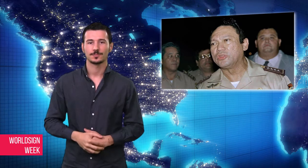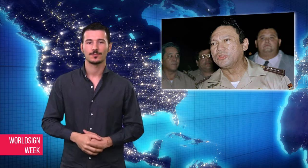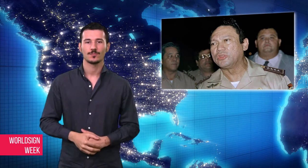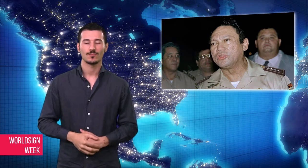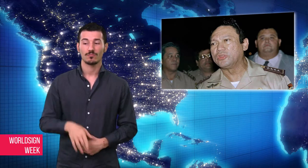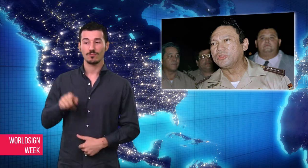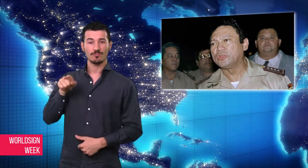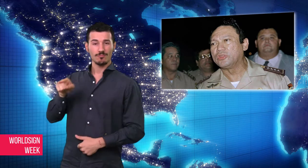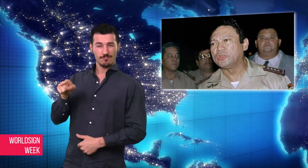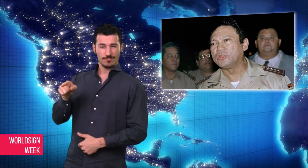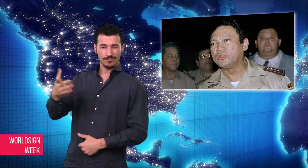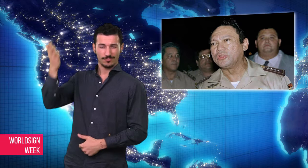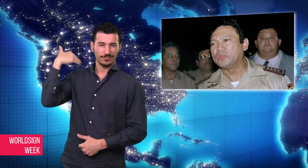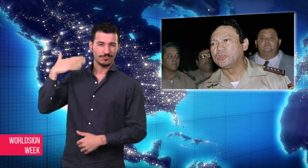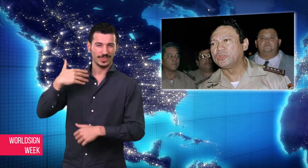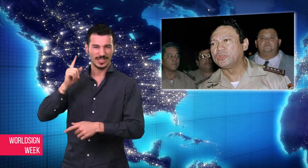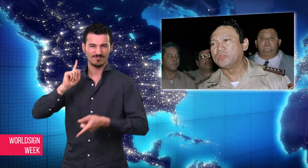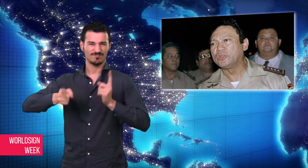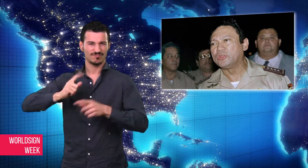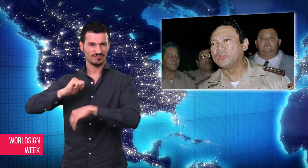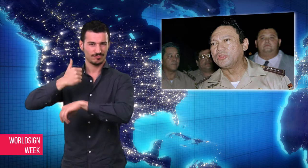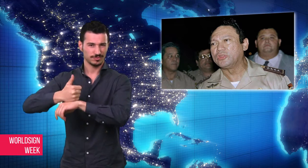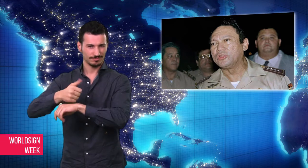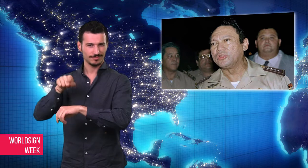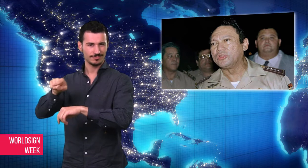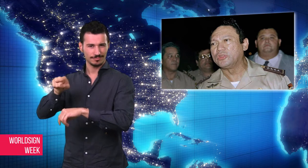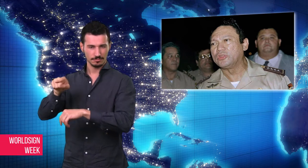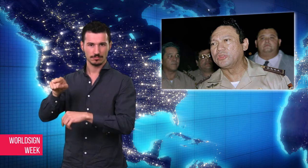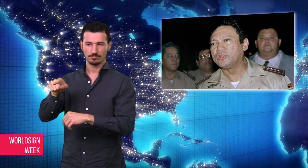notorious military strongmen in Central